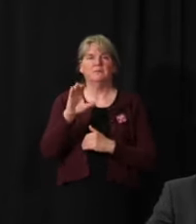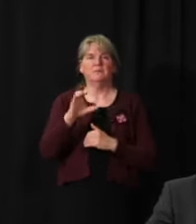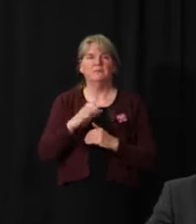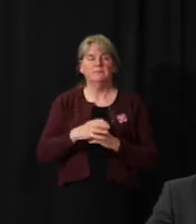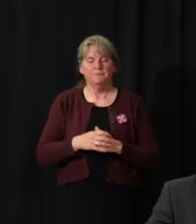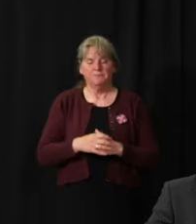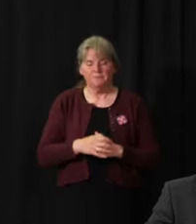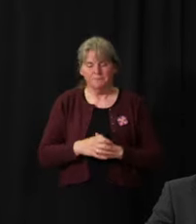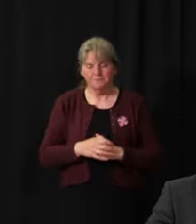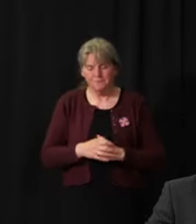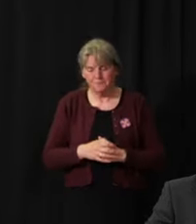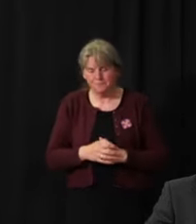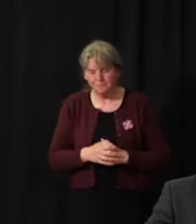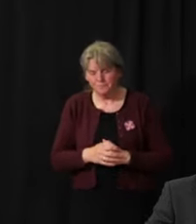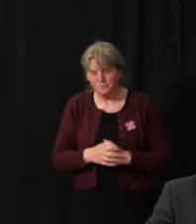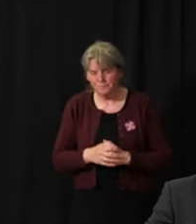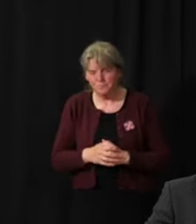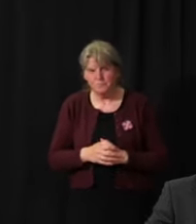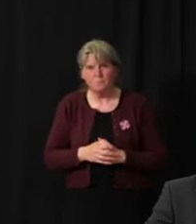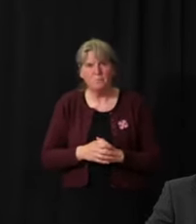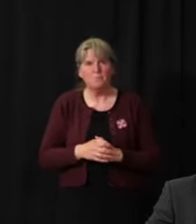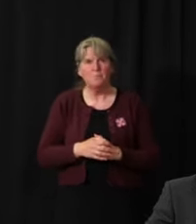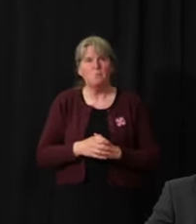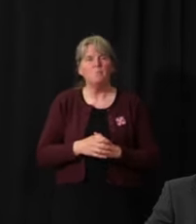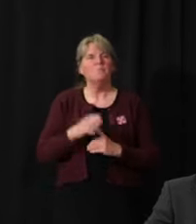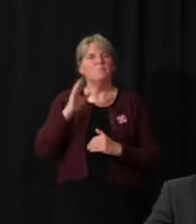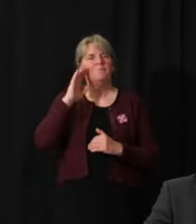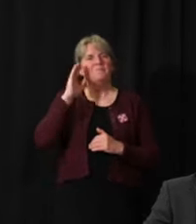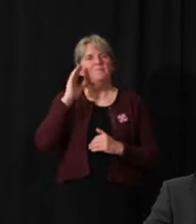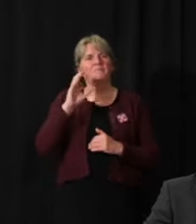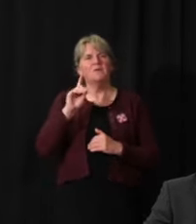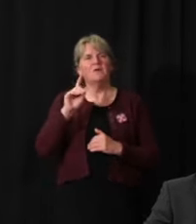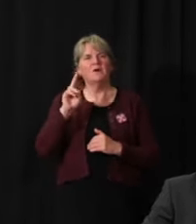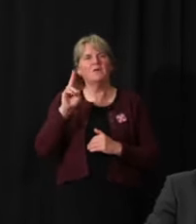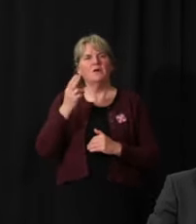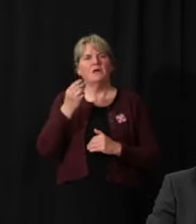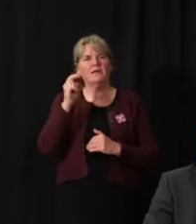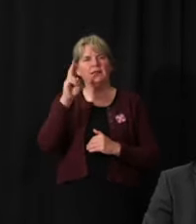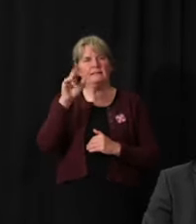We will move now to Jane it CBC.